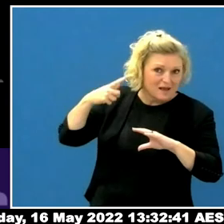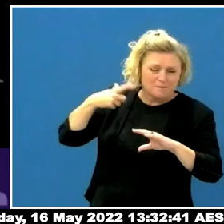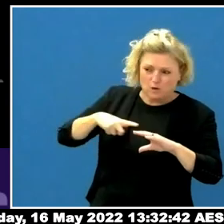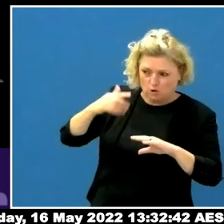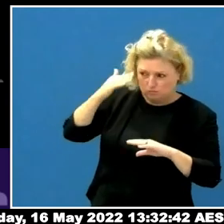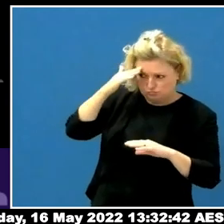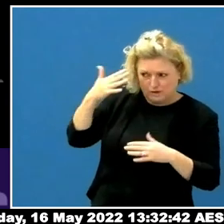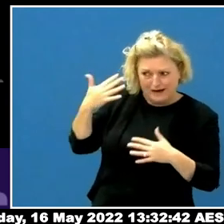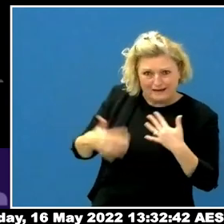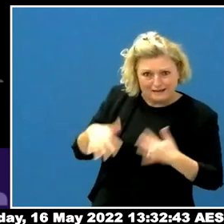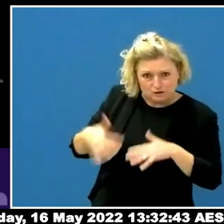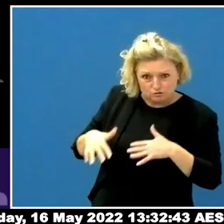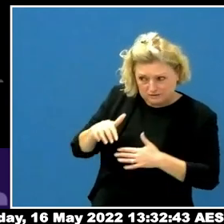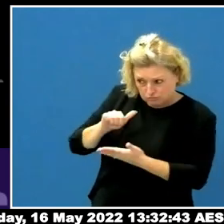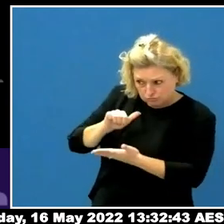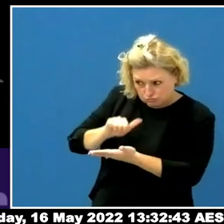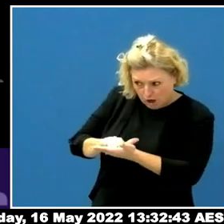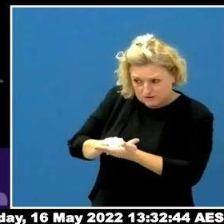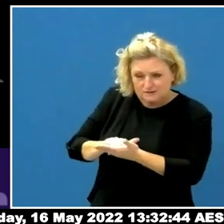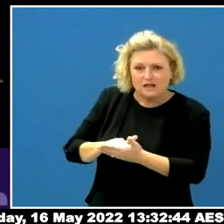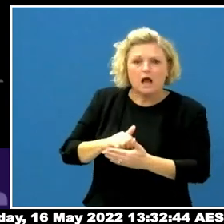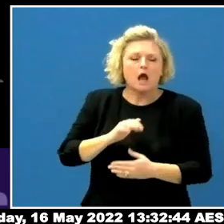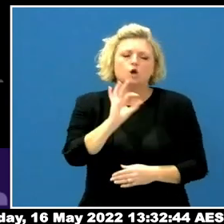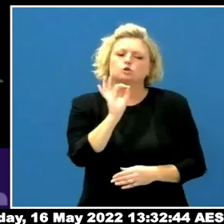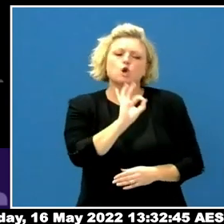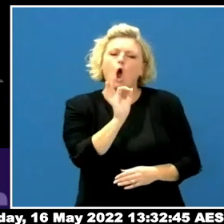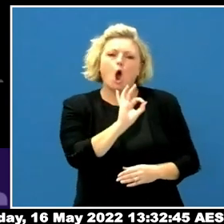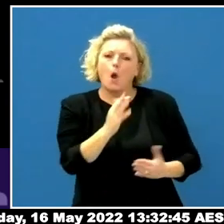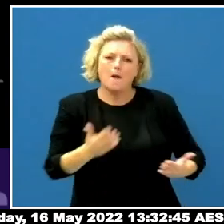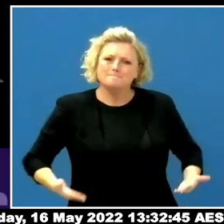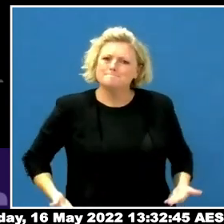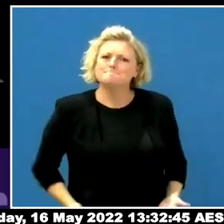He was actually born with ventricular hydrocephalus, which is fluid on the brain,